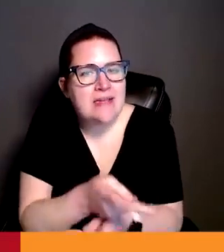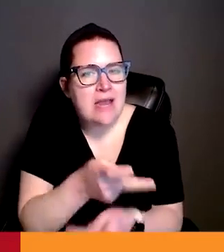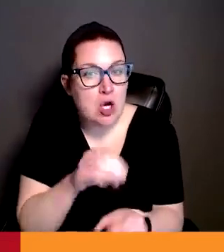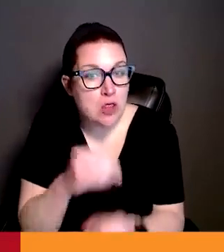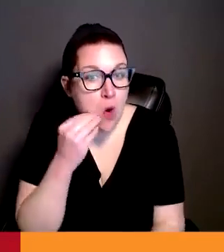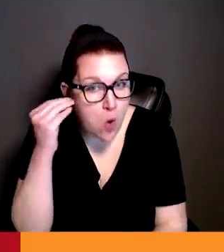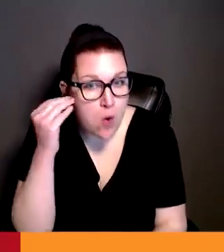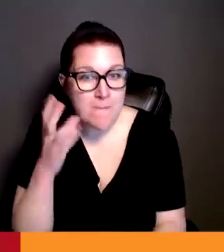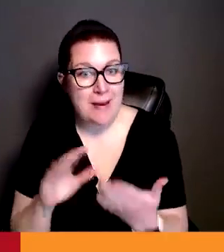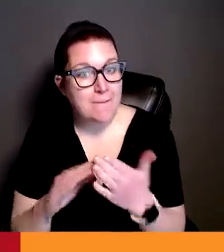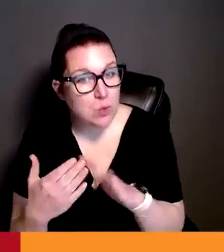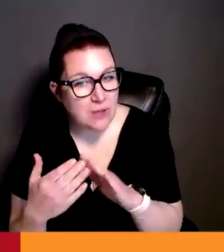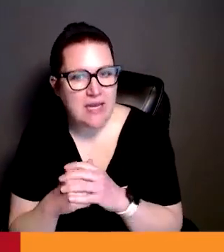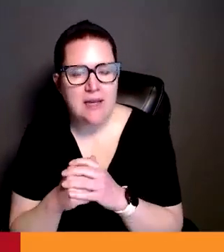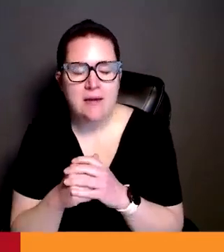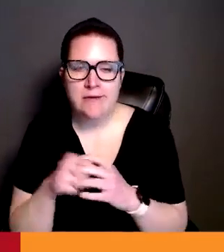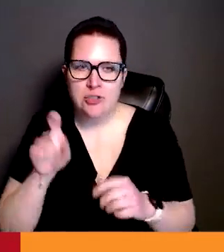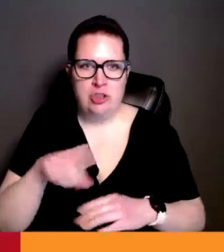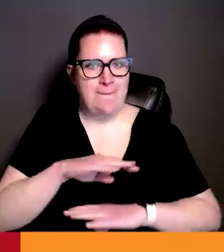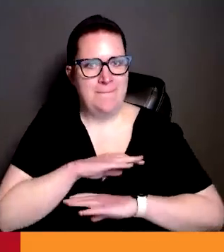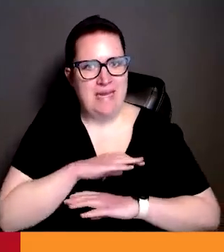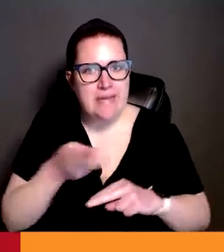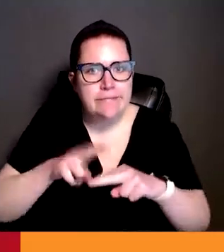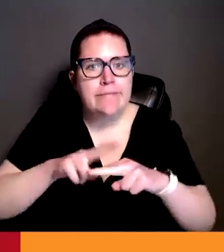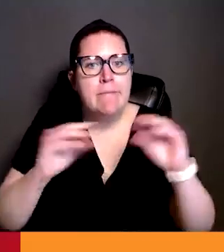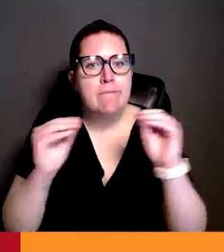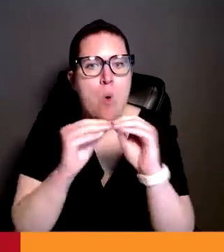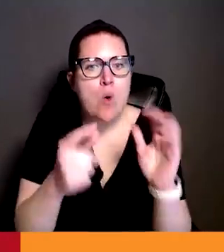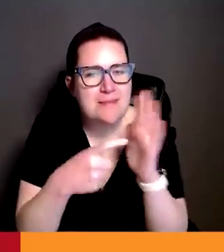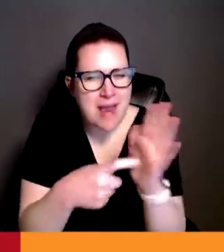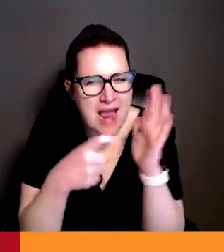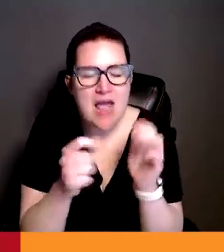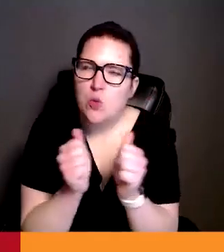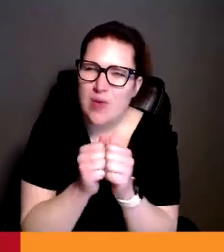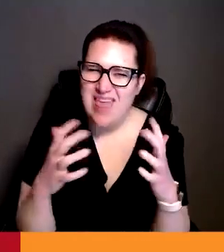They should supplement and not replace human connection. We have some principles that will reinforce